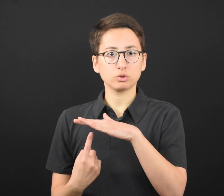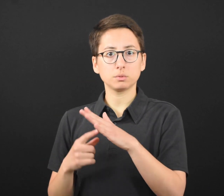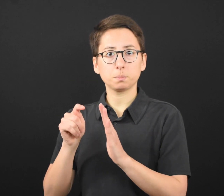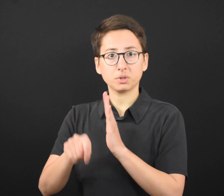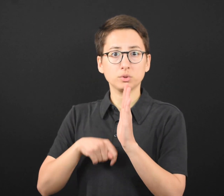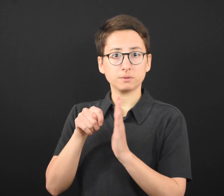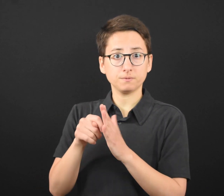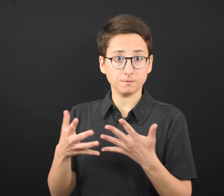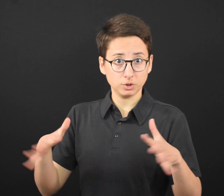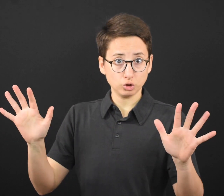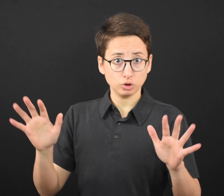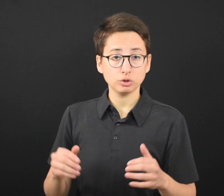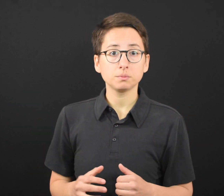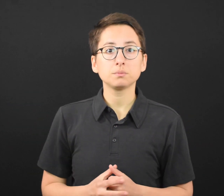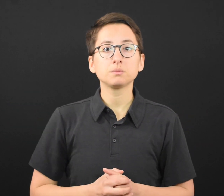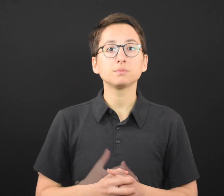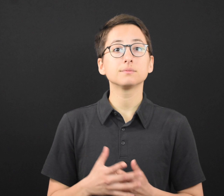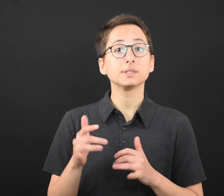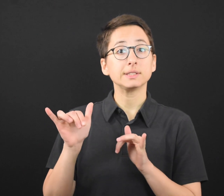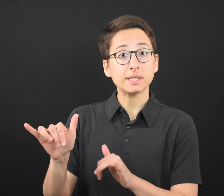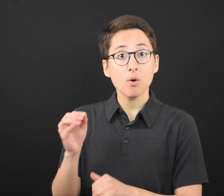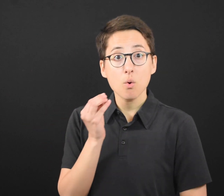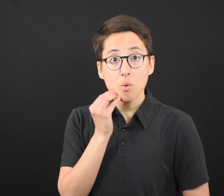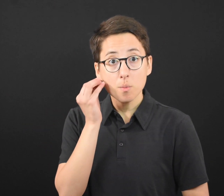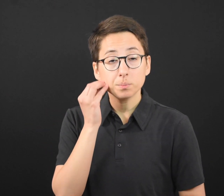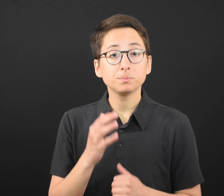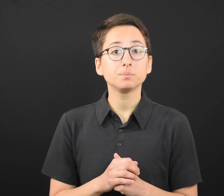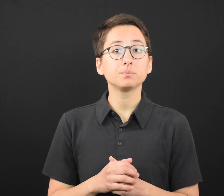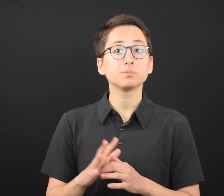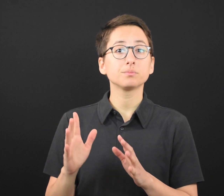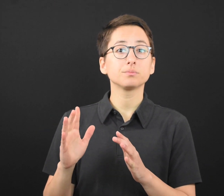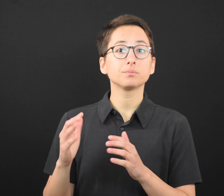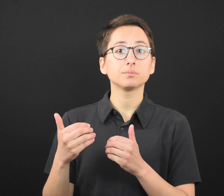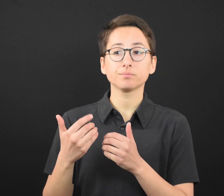your isolation period has ended: ● Stay home to separate yourself